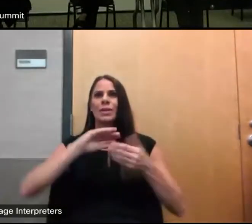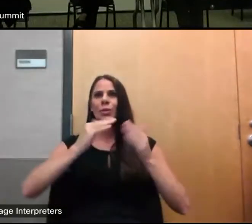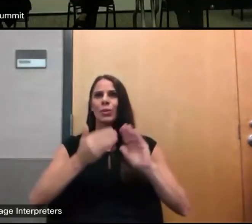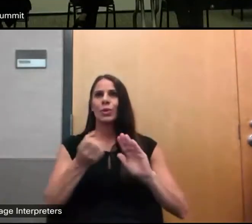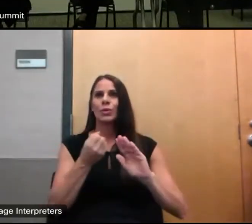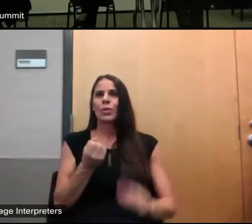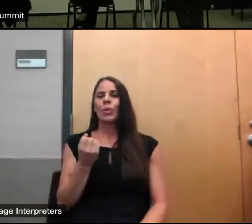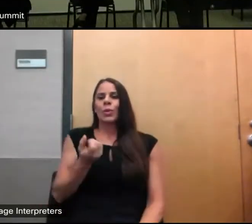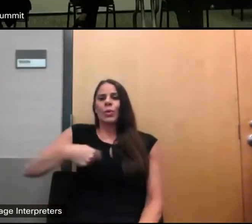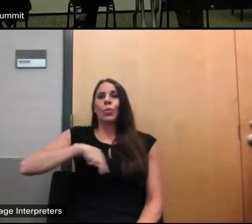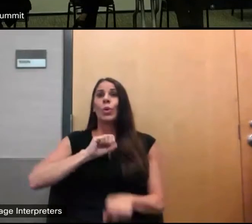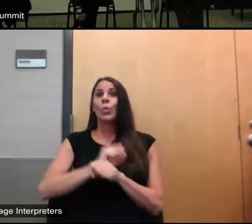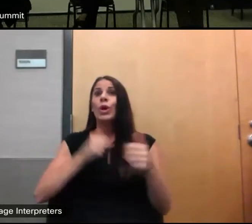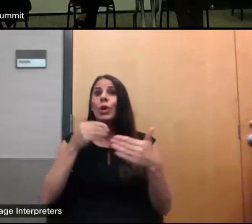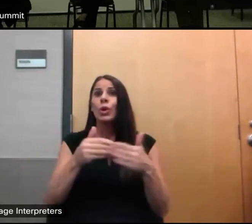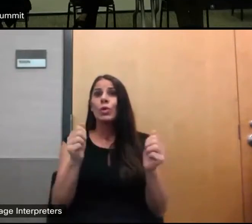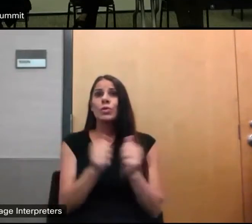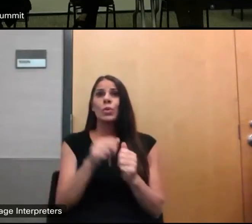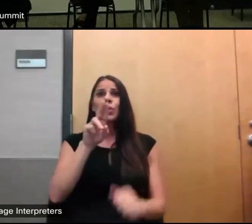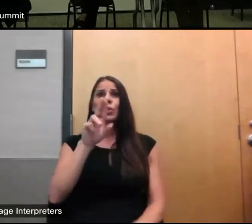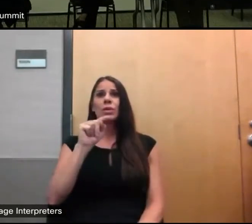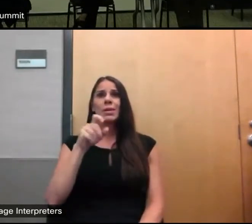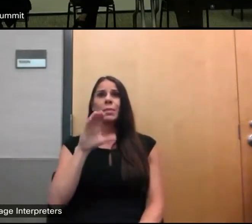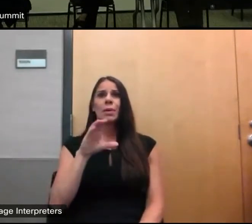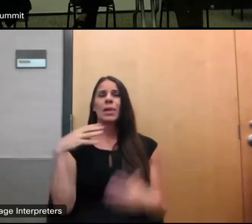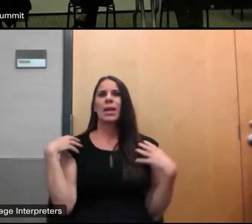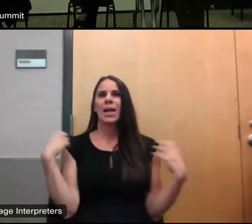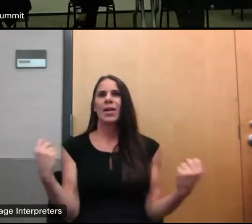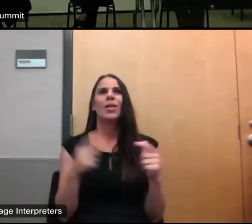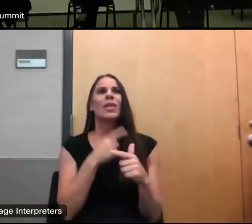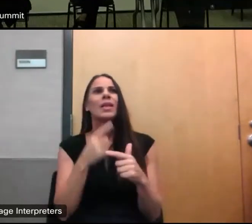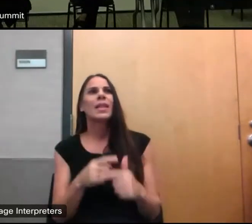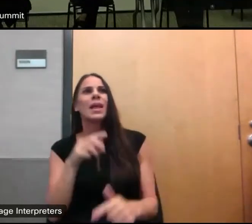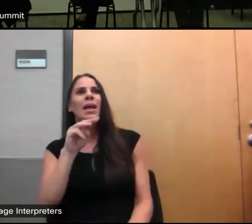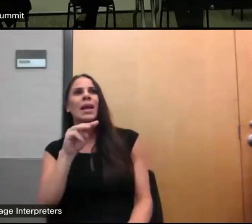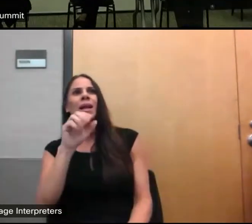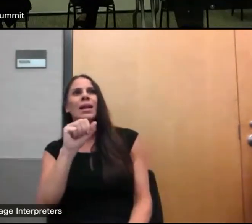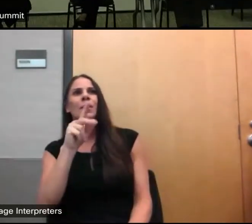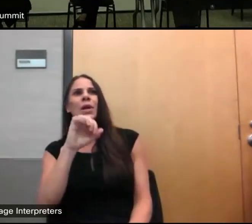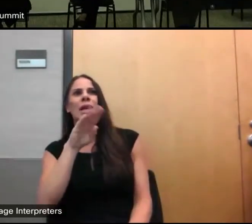closely with YouTube, public health. We actually had Mackenzie come and I think they swooped in in every city, uh, everywhere. I think they they did pretty